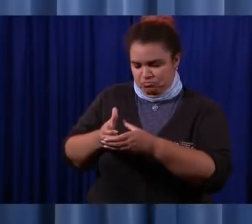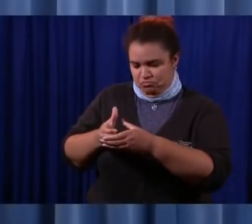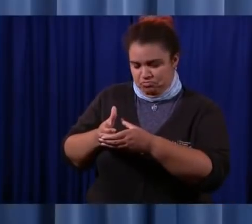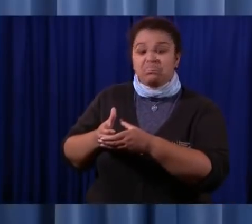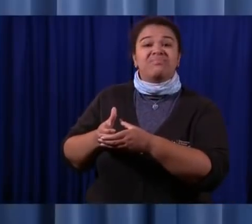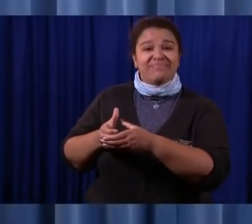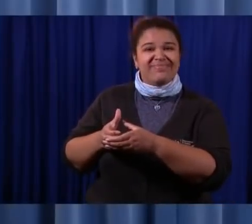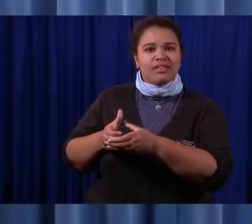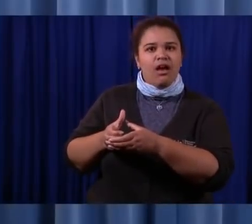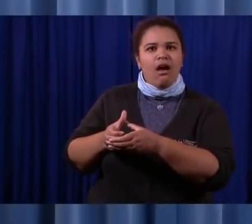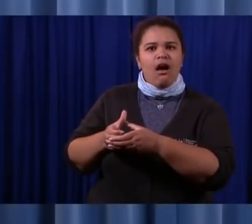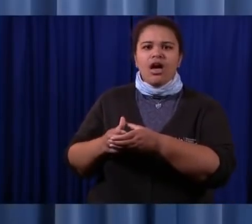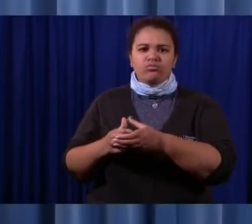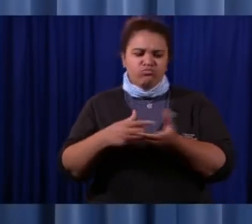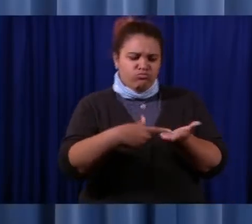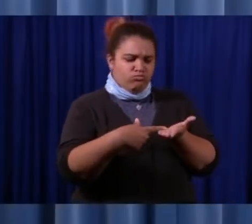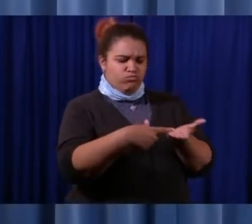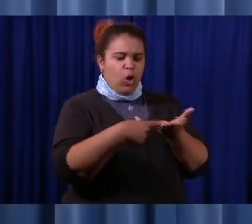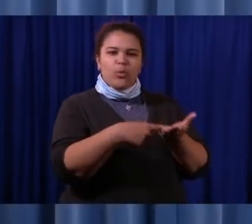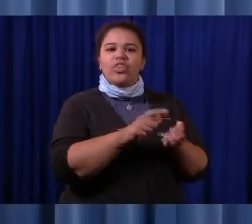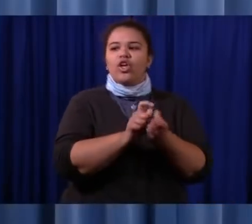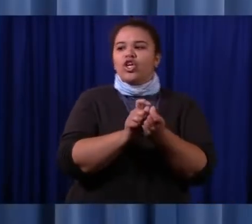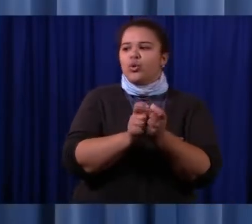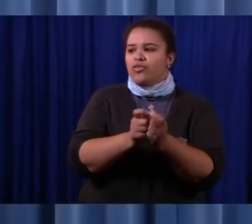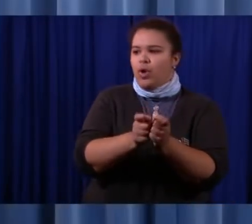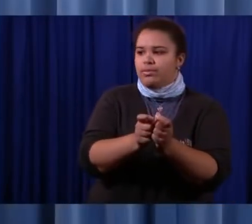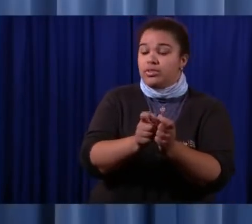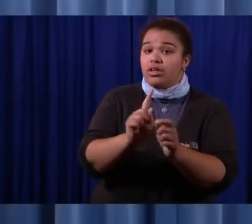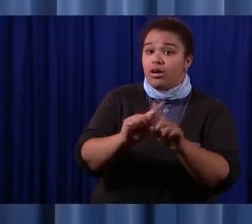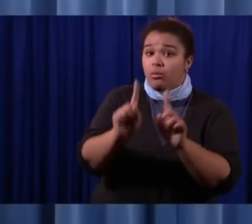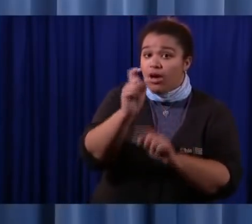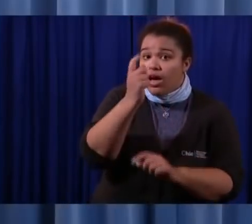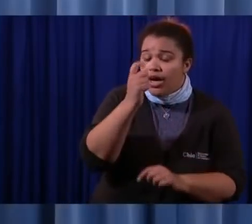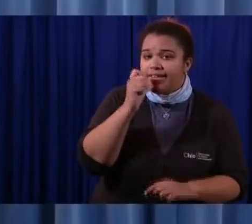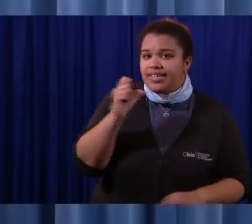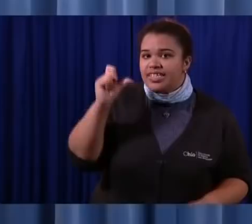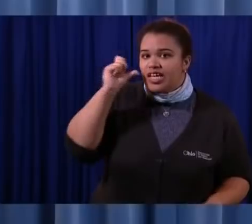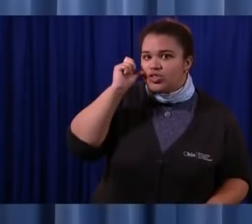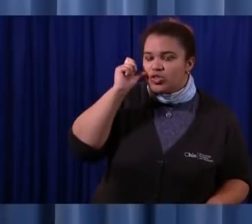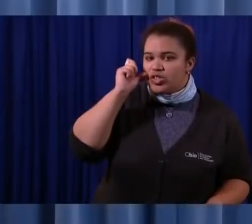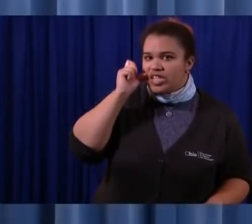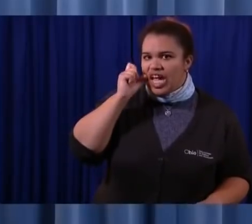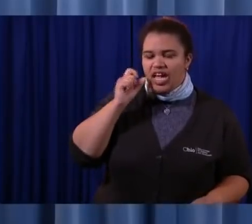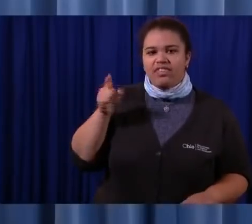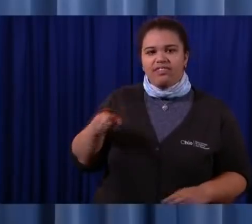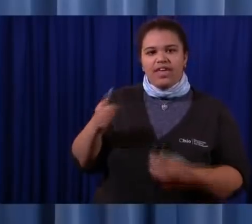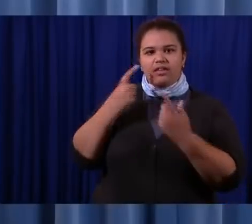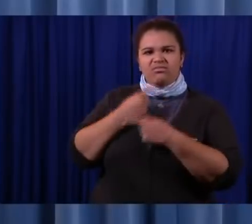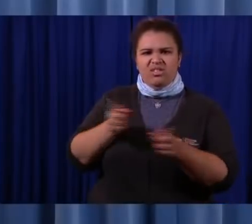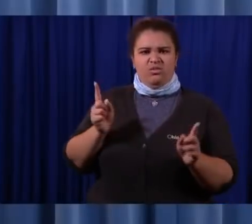WHAT YOU MENTIONED YESTERDAY. YOU MENTIONED THE OHIO LEGISLATIVE BLACK CAUCUS WAS PLAYING A ROLE IN YOUR REFORMS